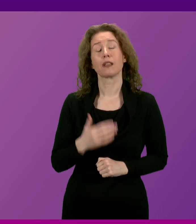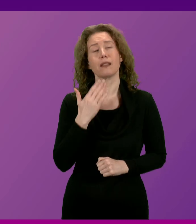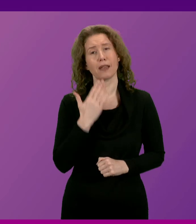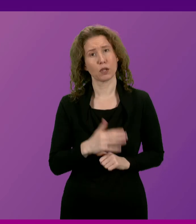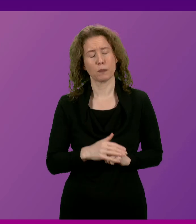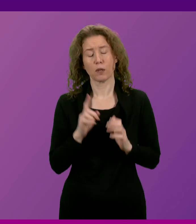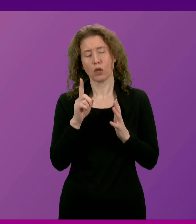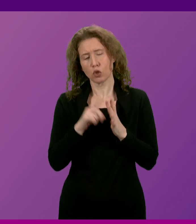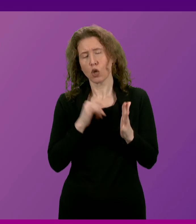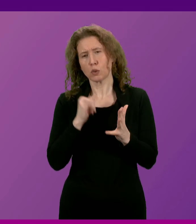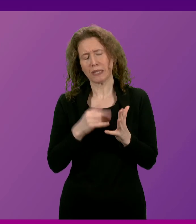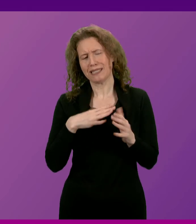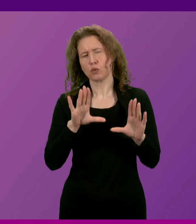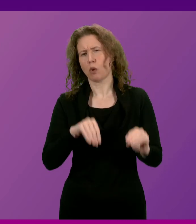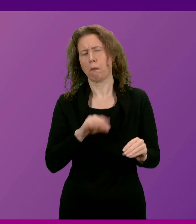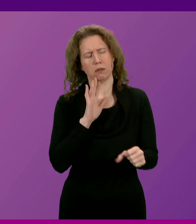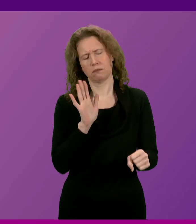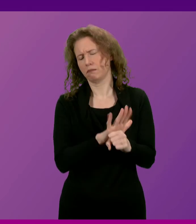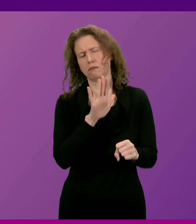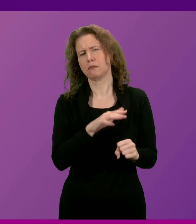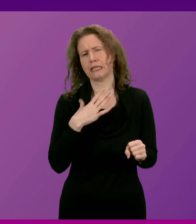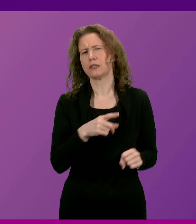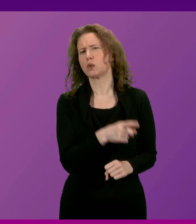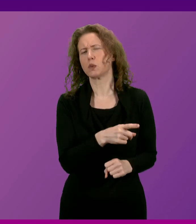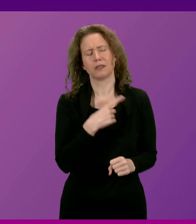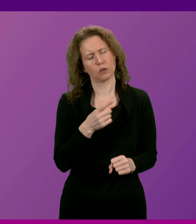John Swinney should put a stop to this nonsense and order the Cabinet Secretary for Health and